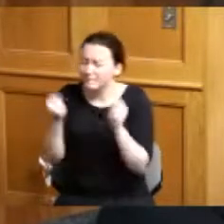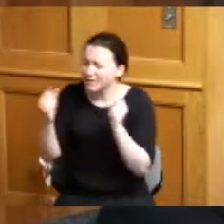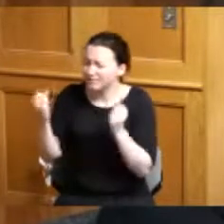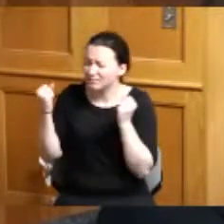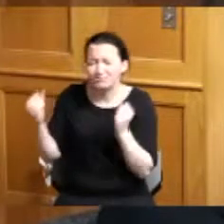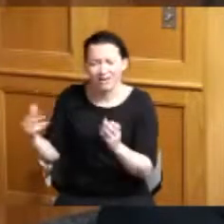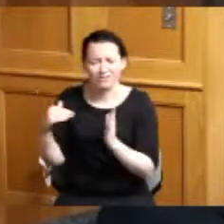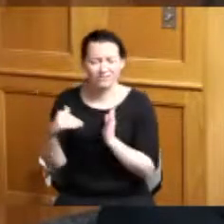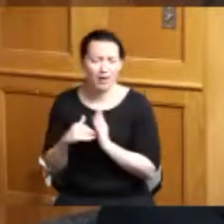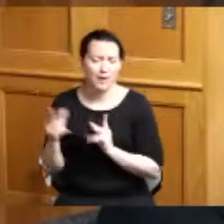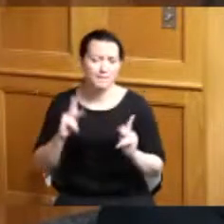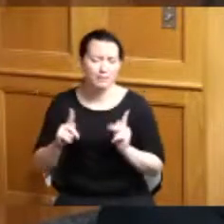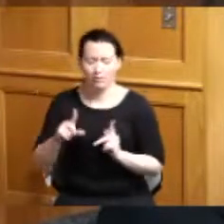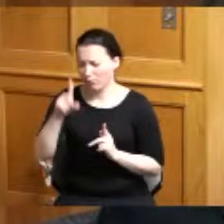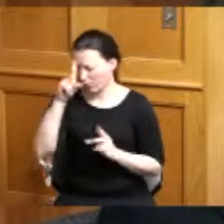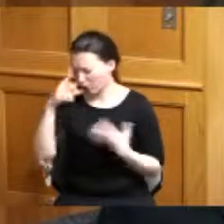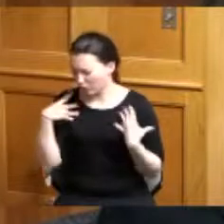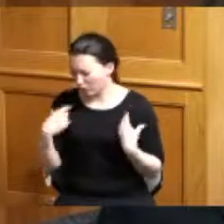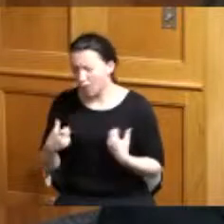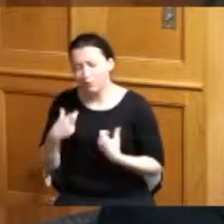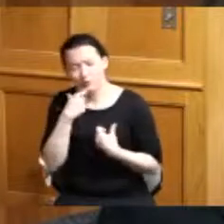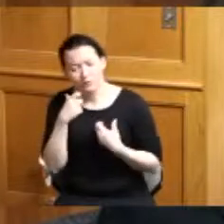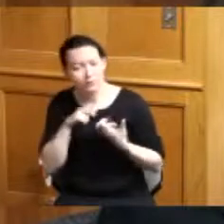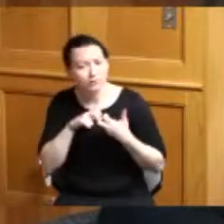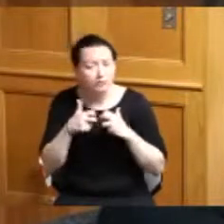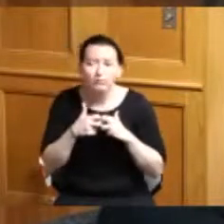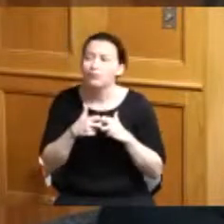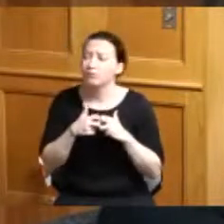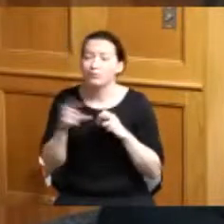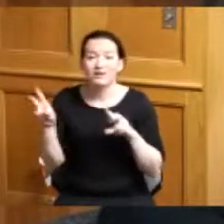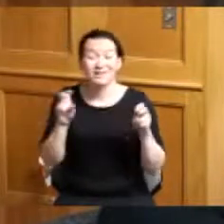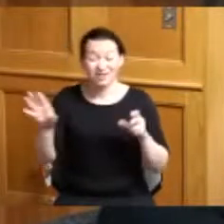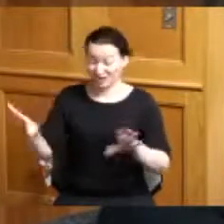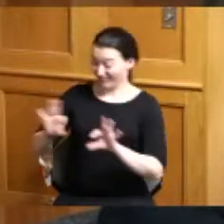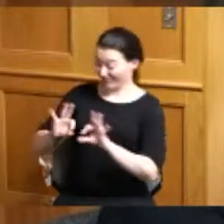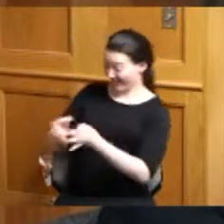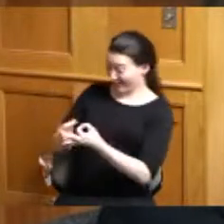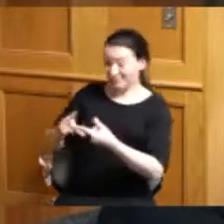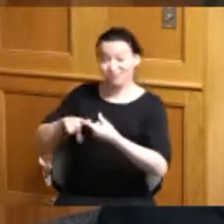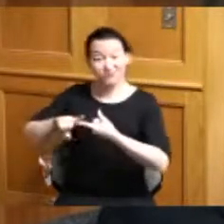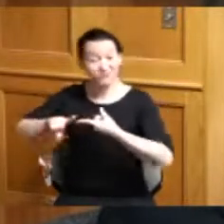who experience mental health and addiction issues but also their families friends those